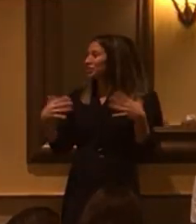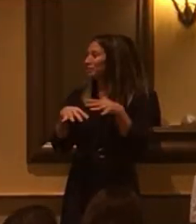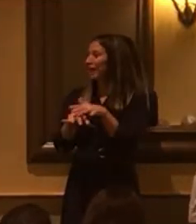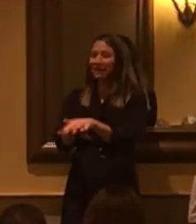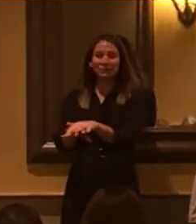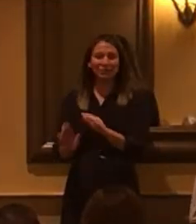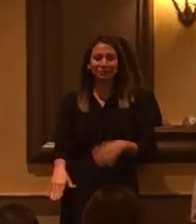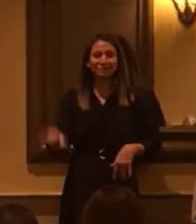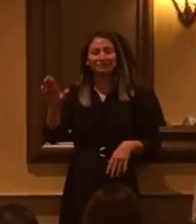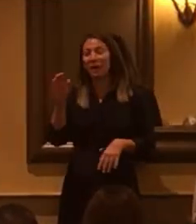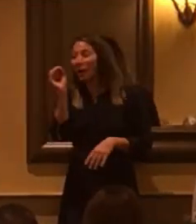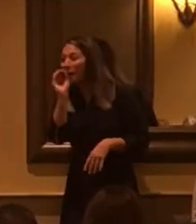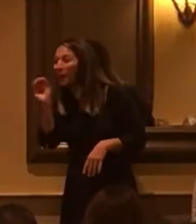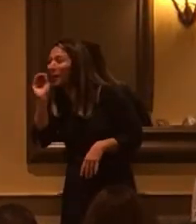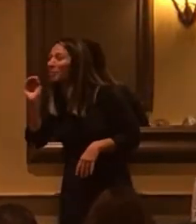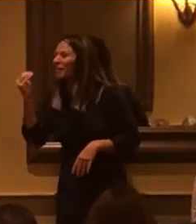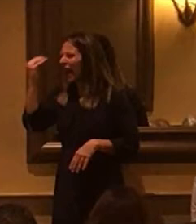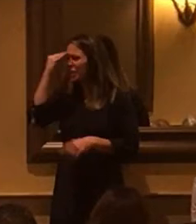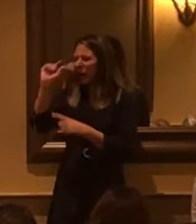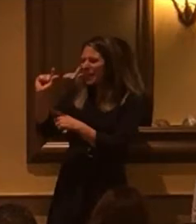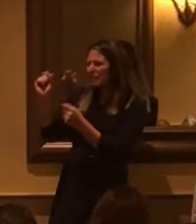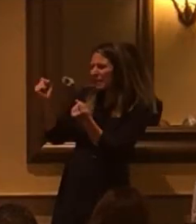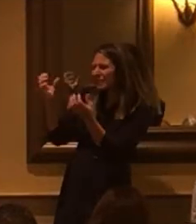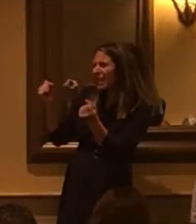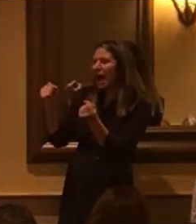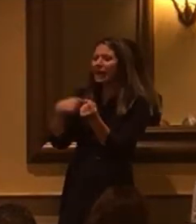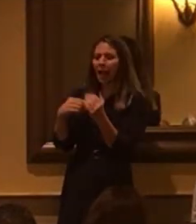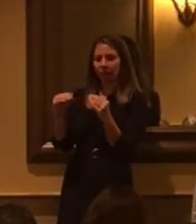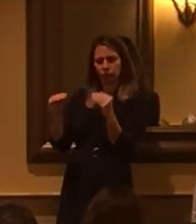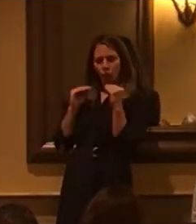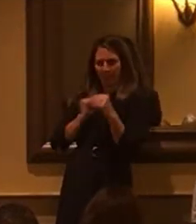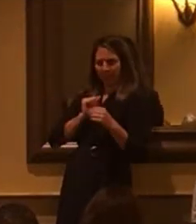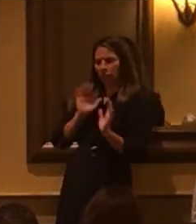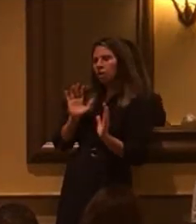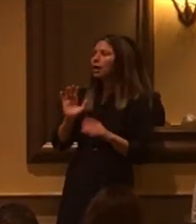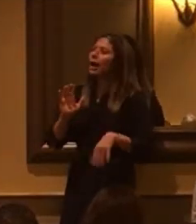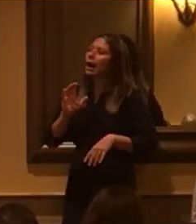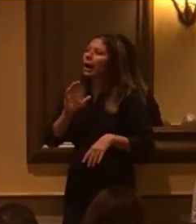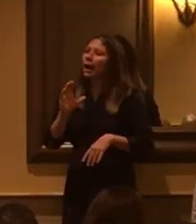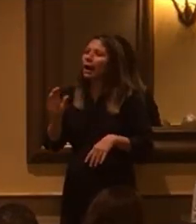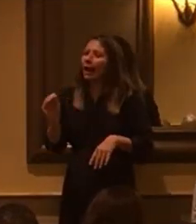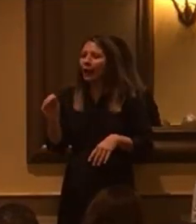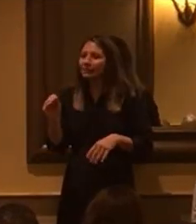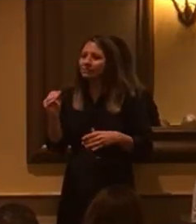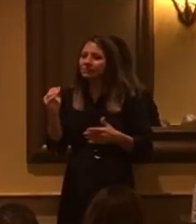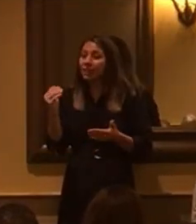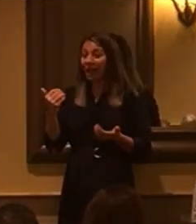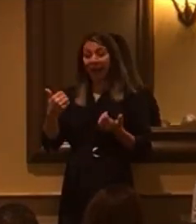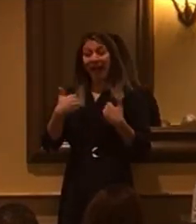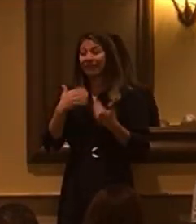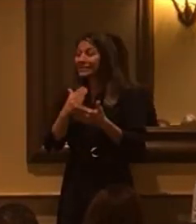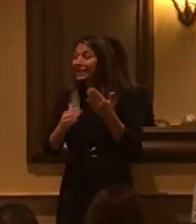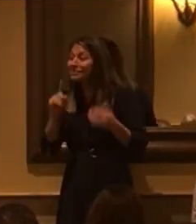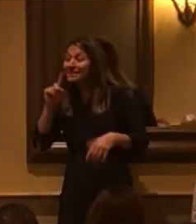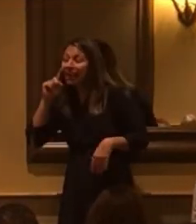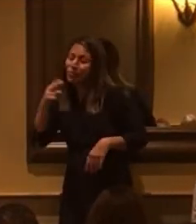I'm oral. I know a little bit of sign language. I taught myself and that I've got some hard of hearing friends that I've met through